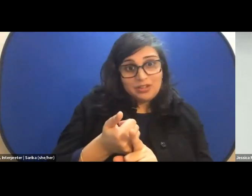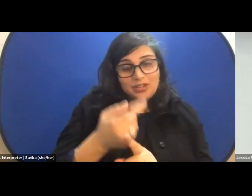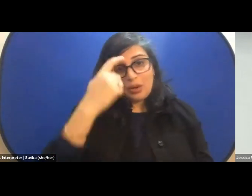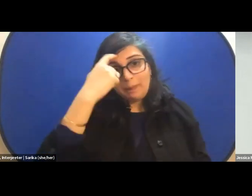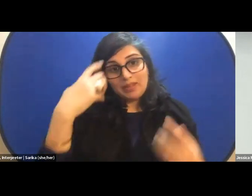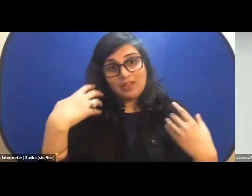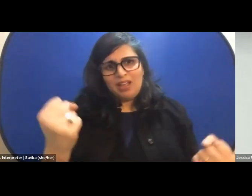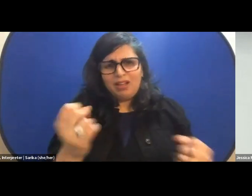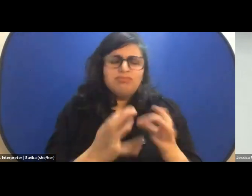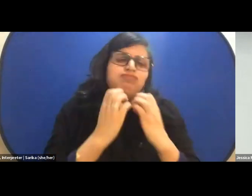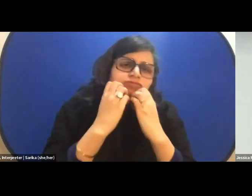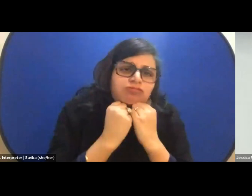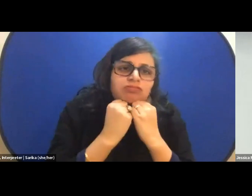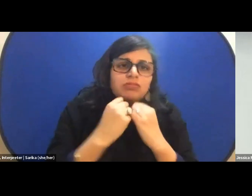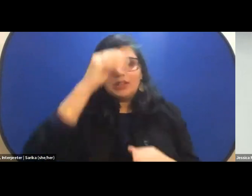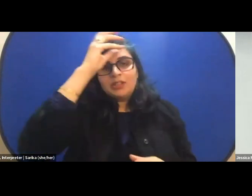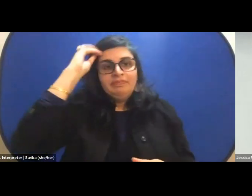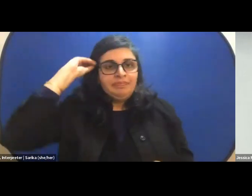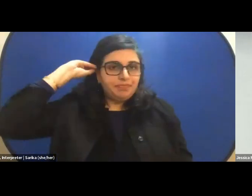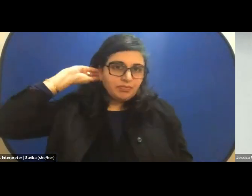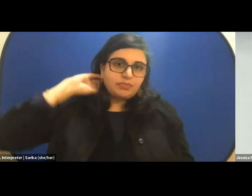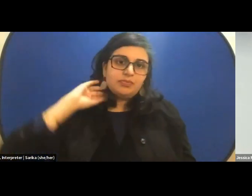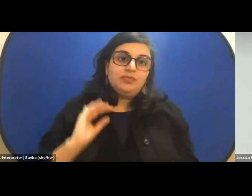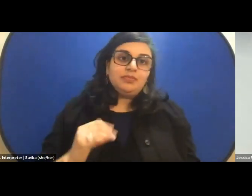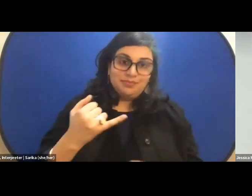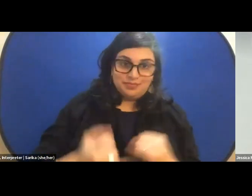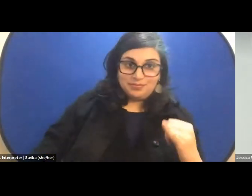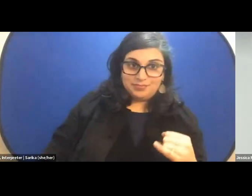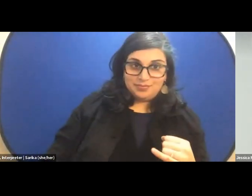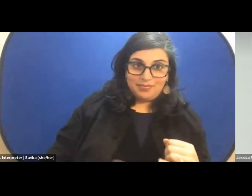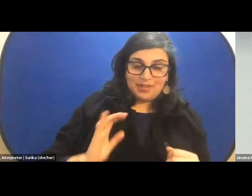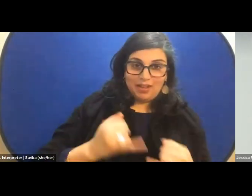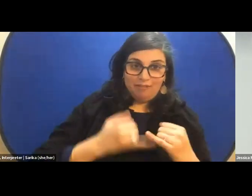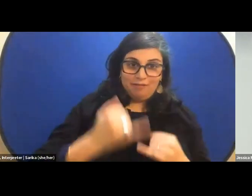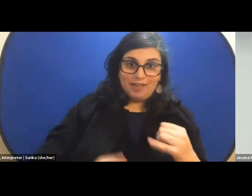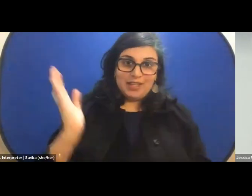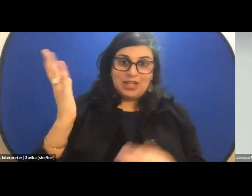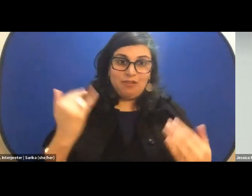triggering. Please make sure that you put something on your calendar to take care